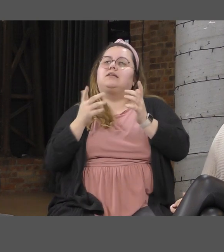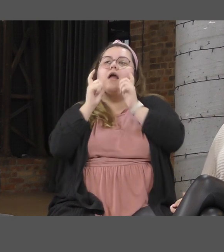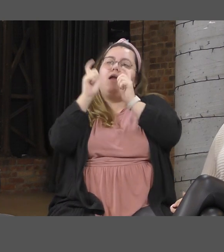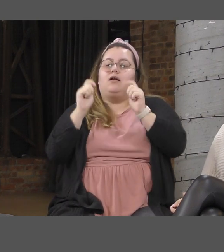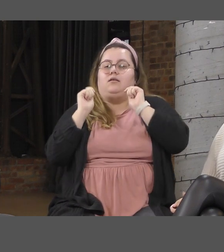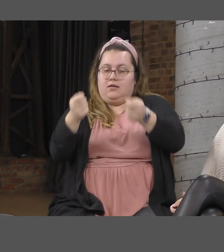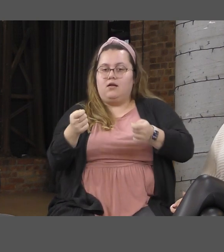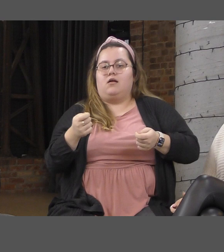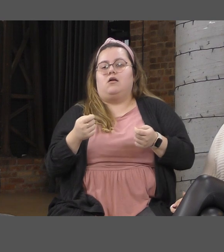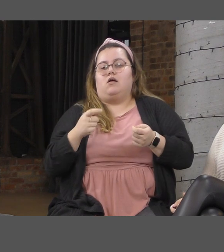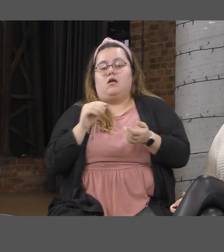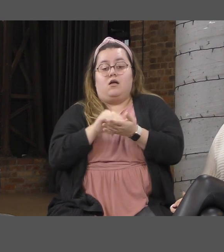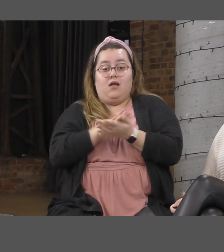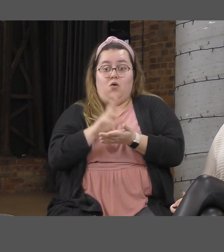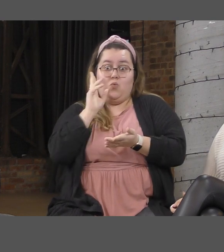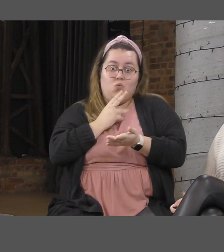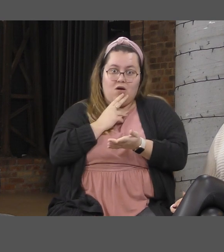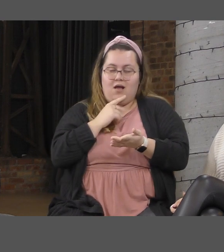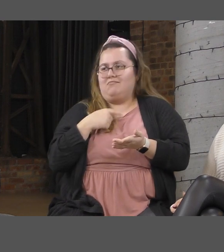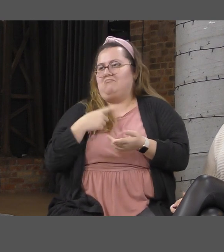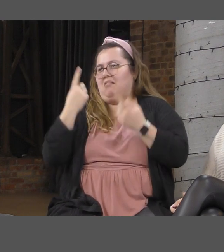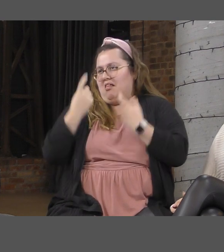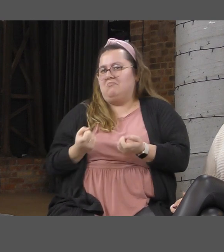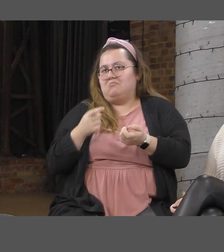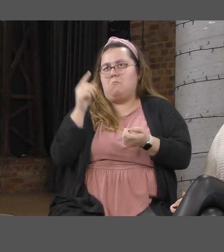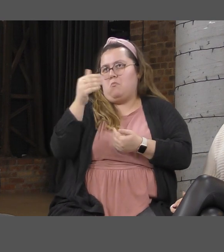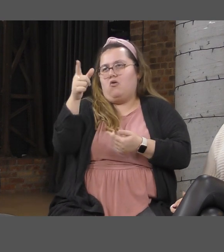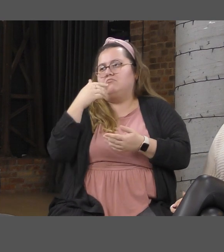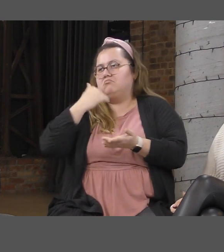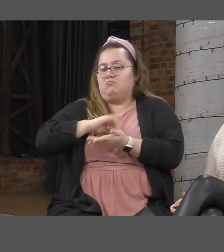For example, on their CVs they record the fact that they are deaf.